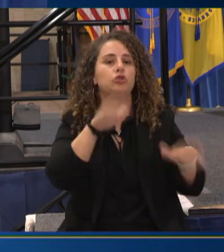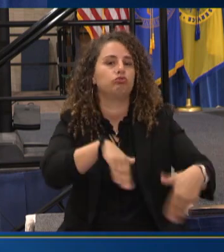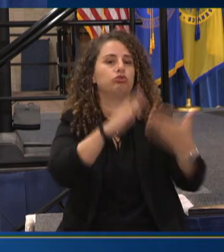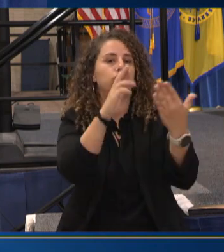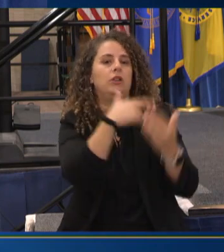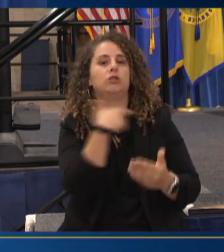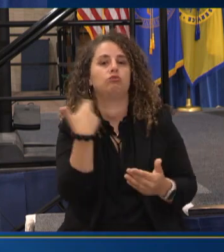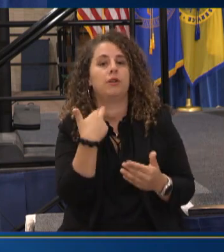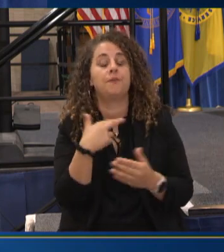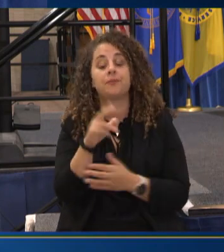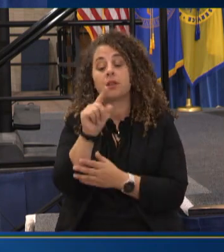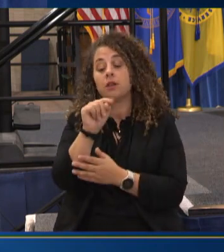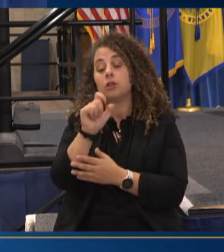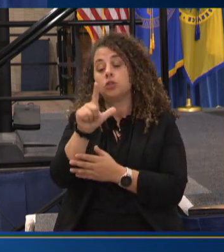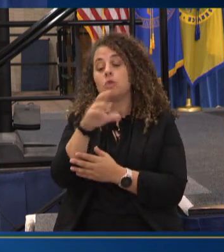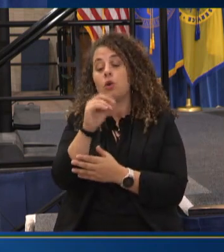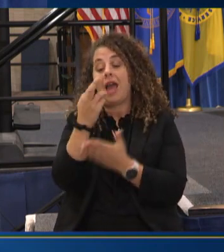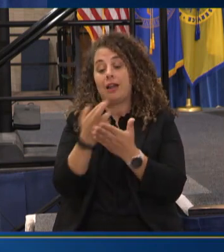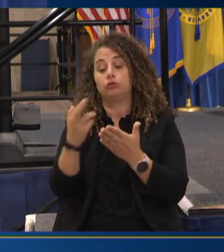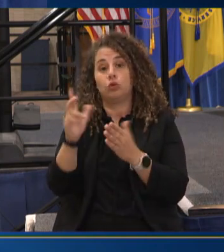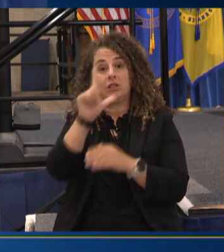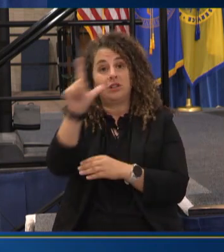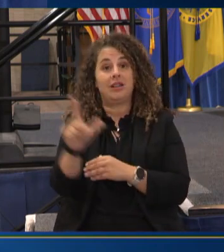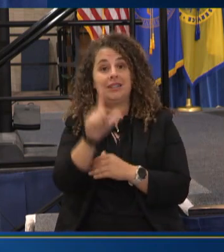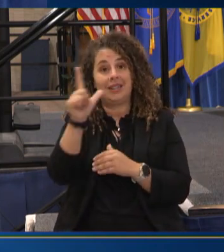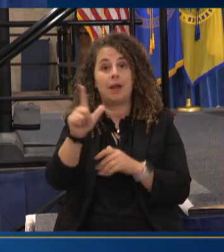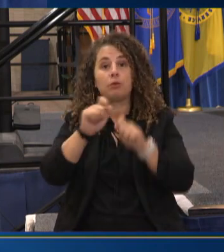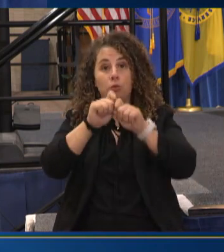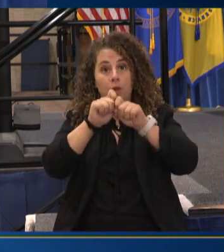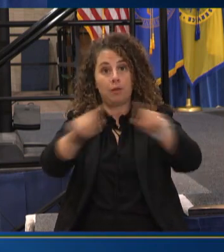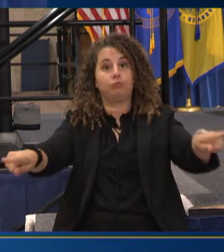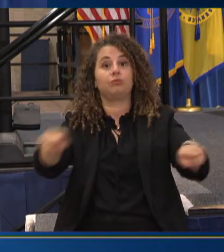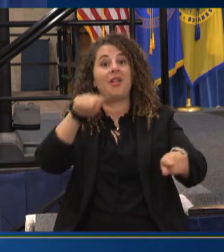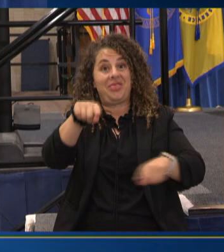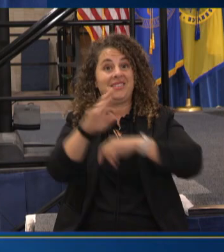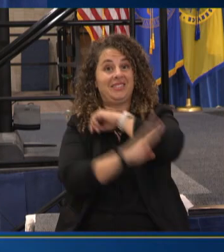The tool and resource library will be rolled out this fall, and we're happy to